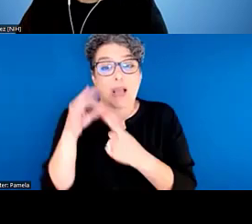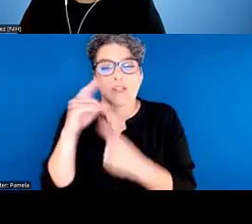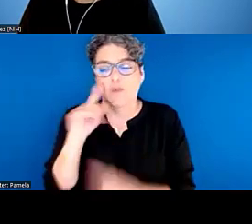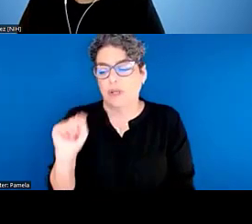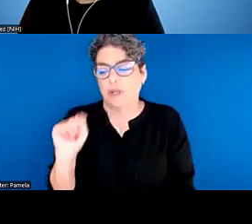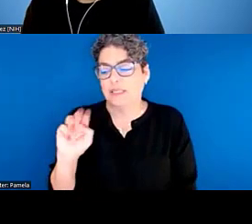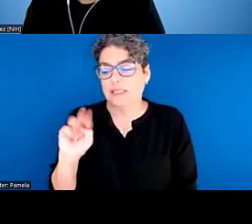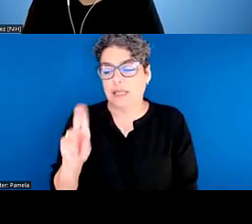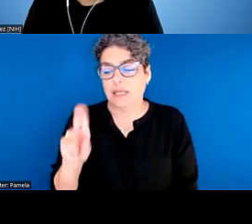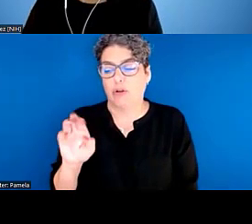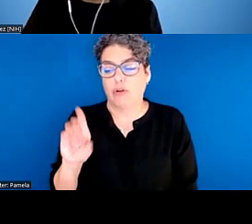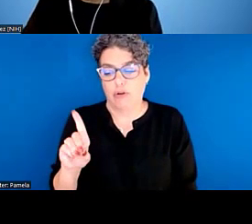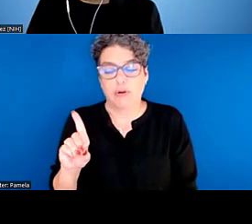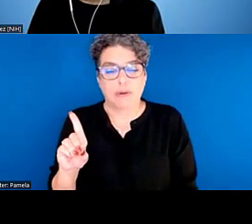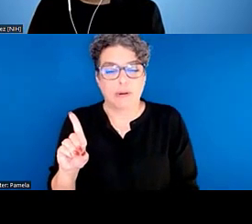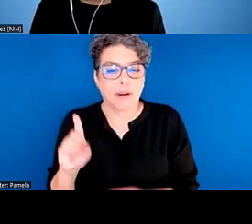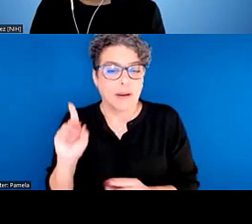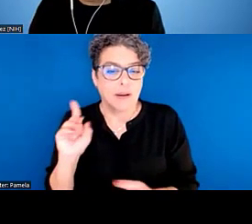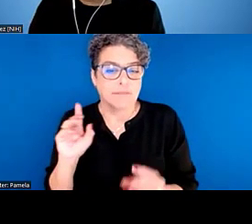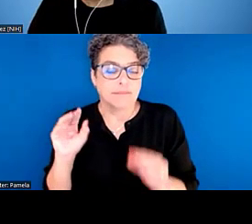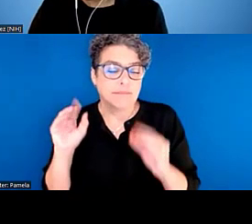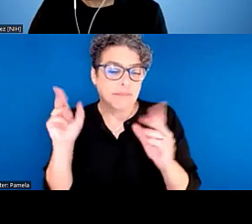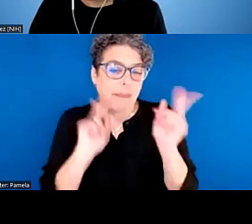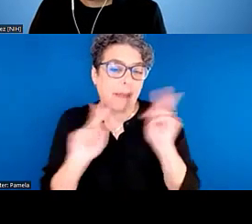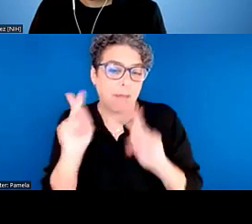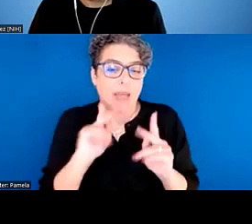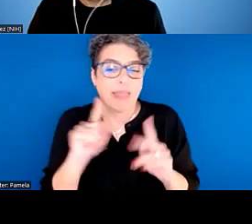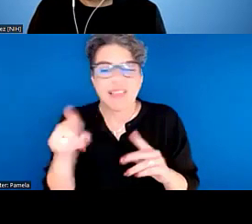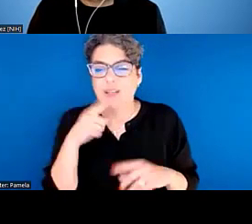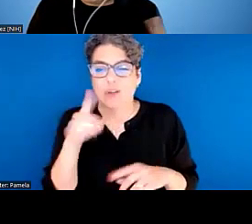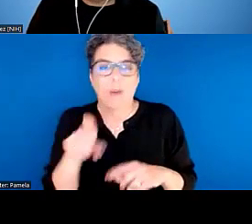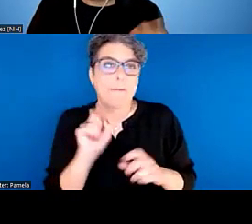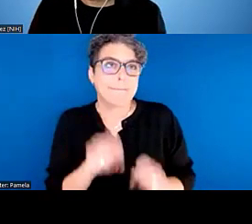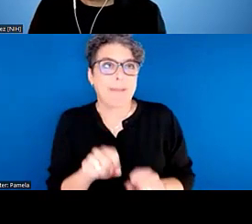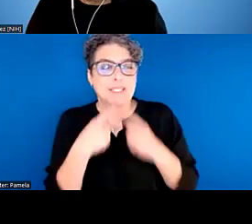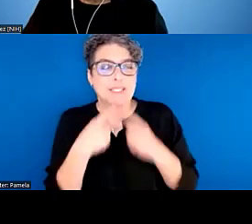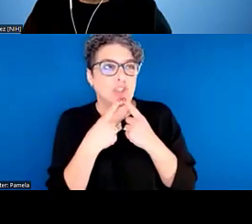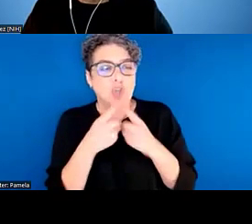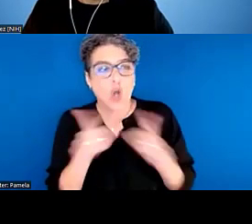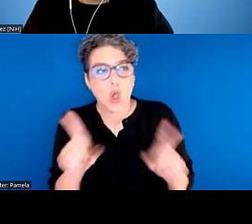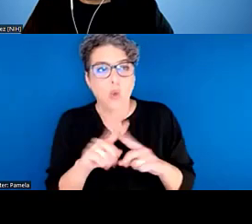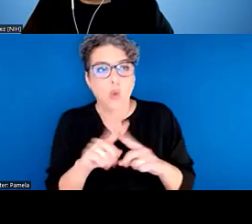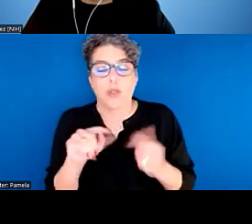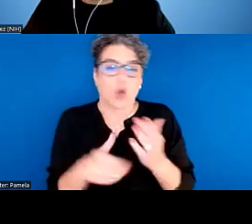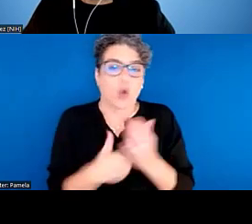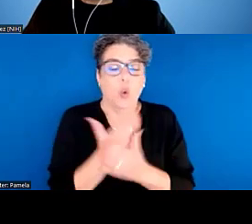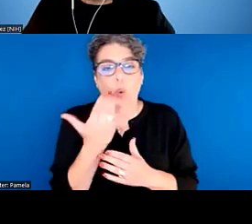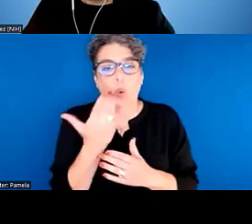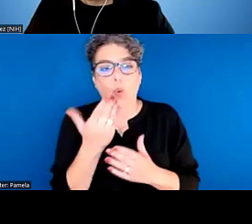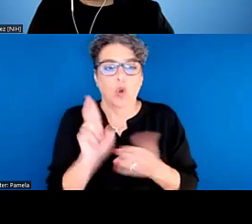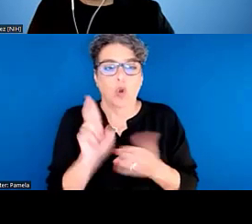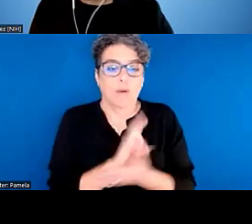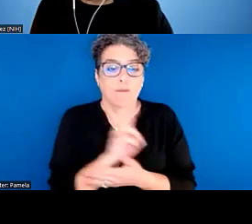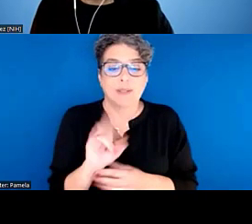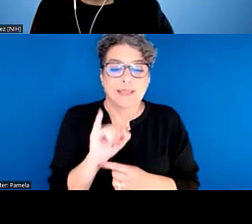and the contract would say something like, "You must disclose to your new university whether or not you are subject of an investigation